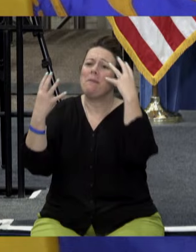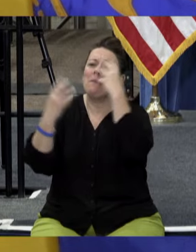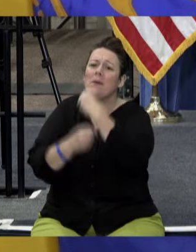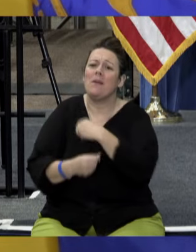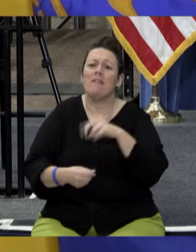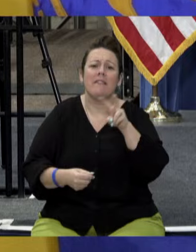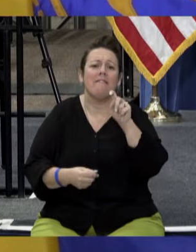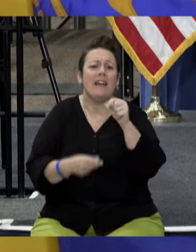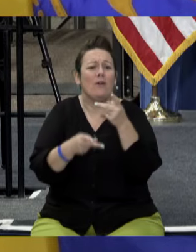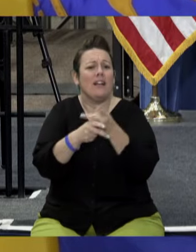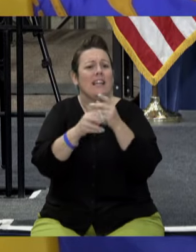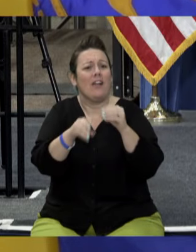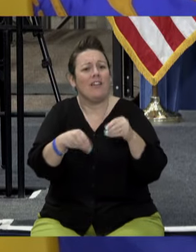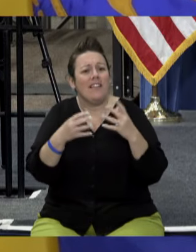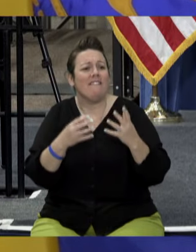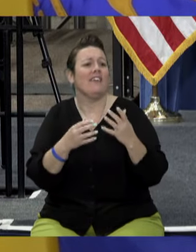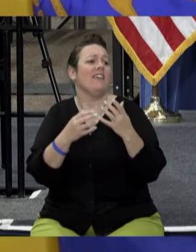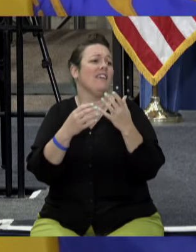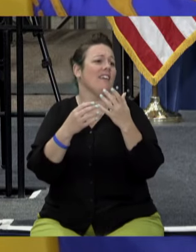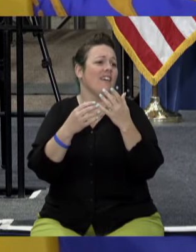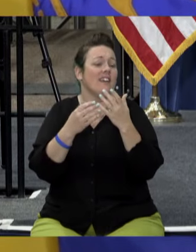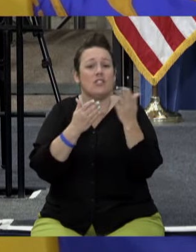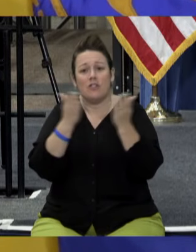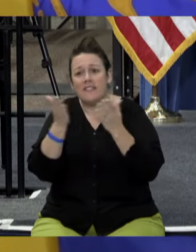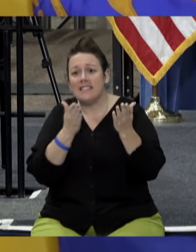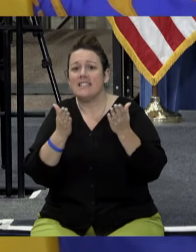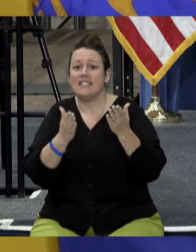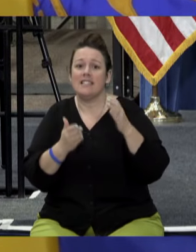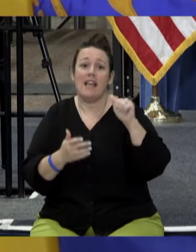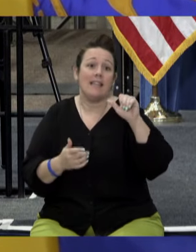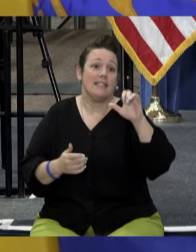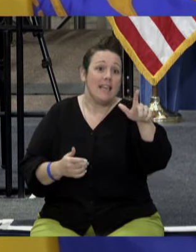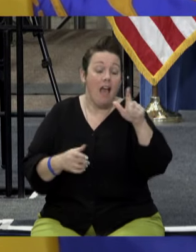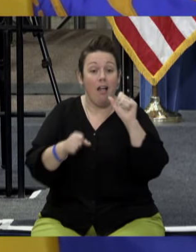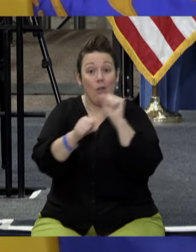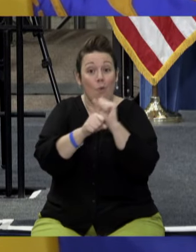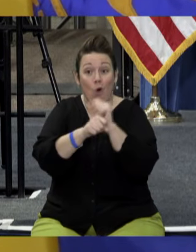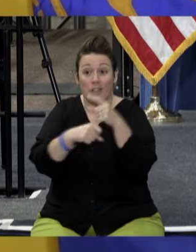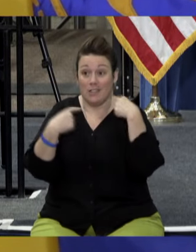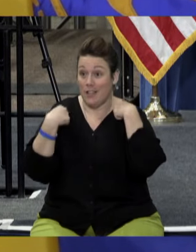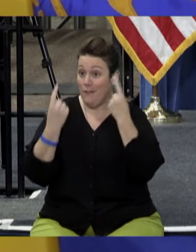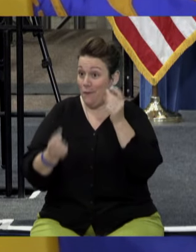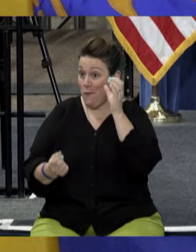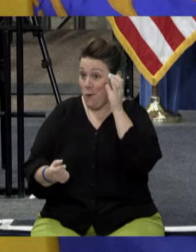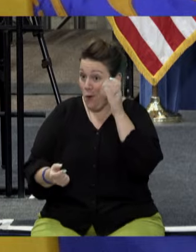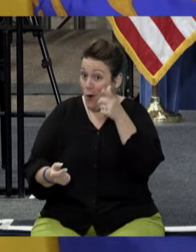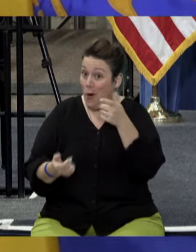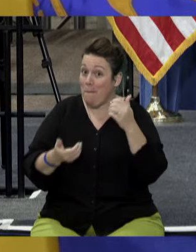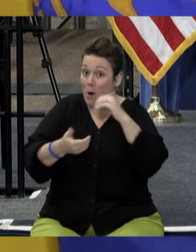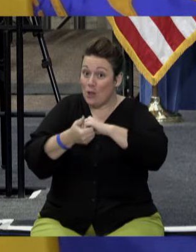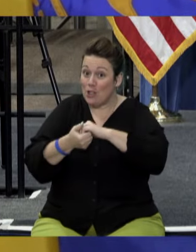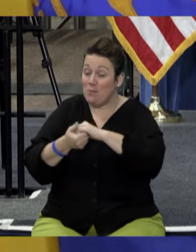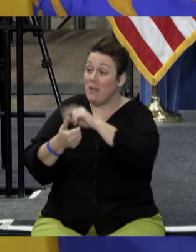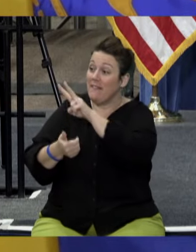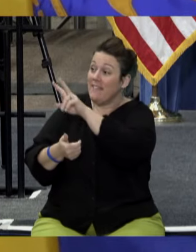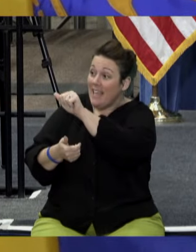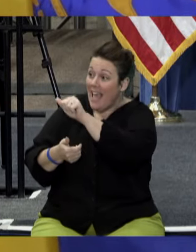caregiving services. ACL works, as you have heard, in partnership with the VA on the Veteran Directed